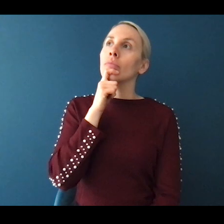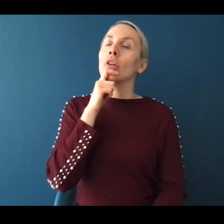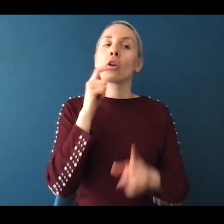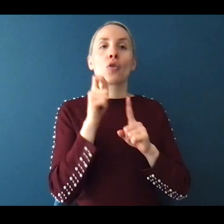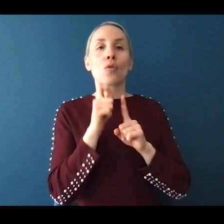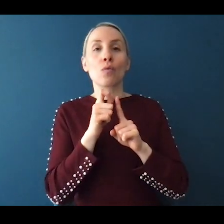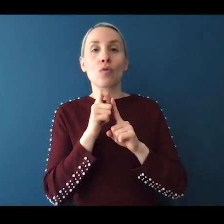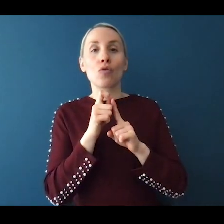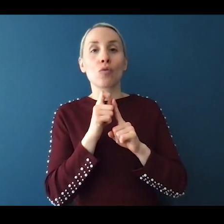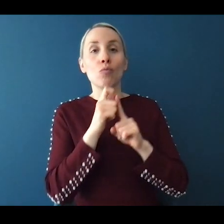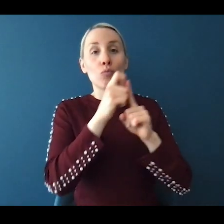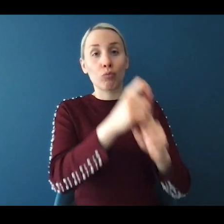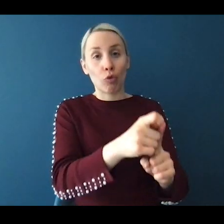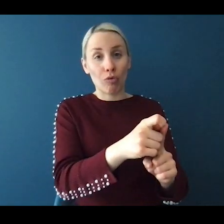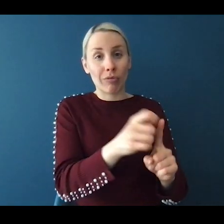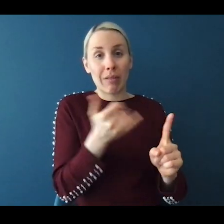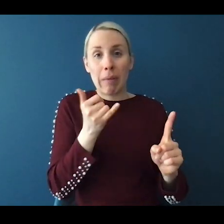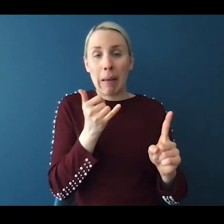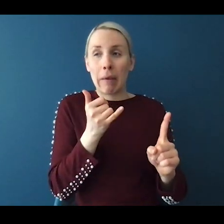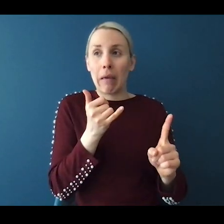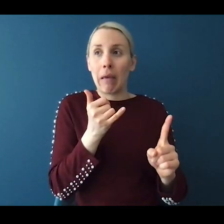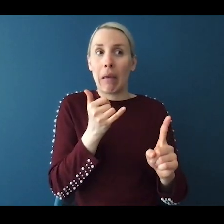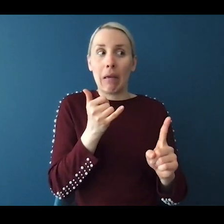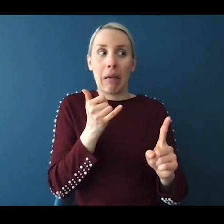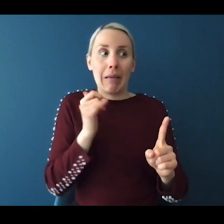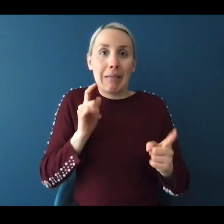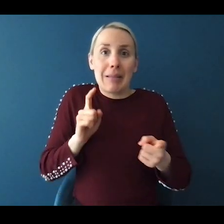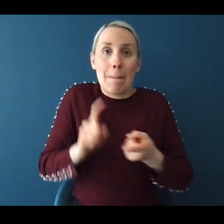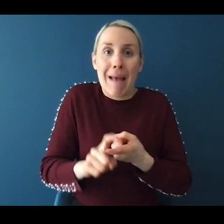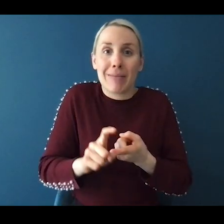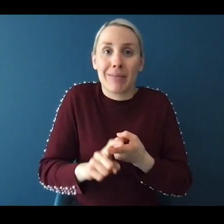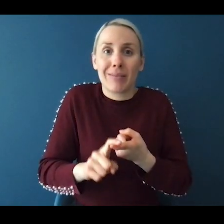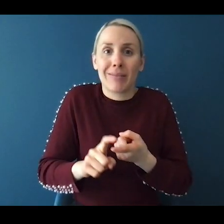dependent on something whether there's a how much